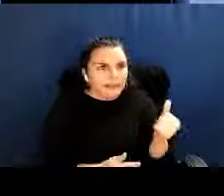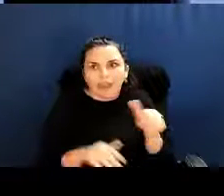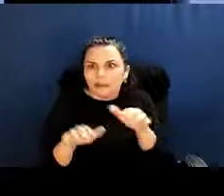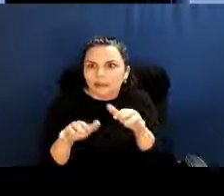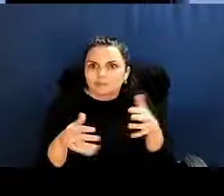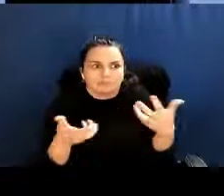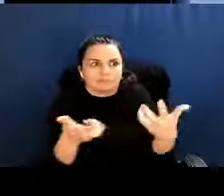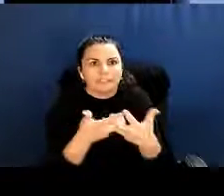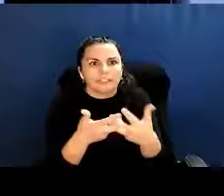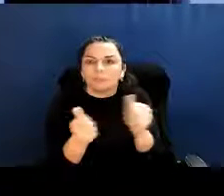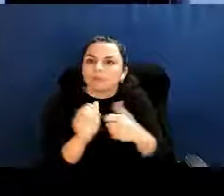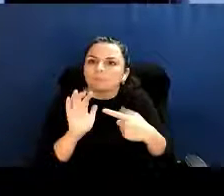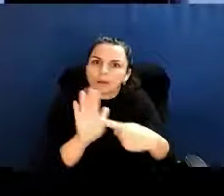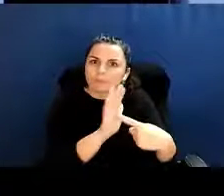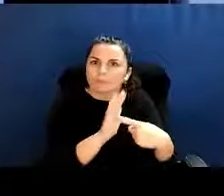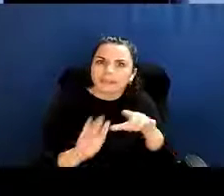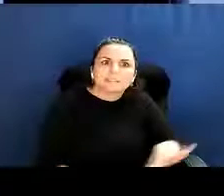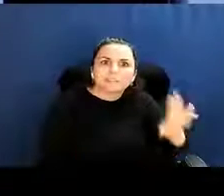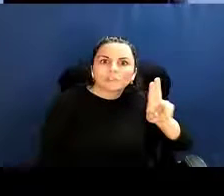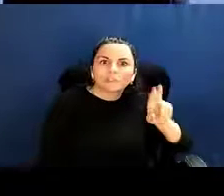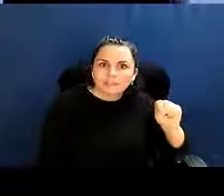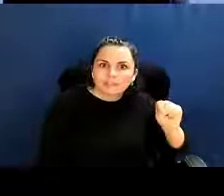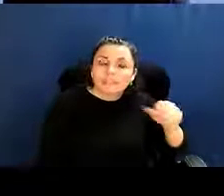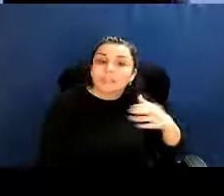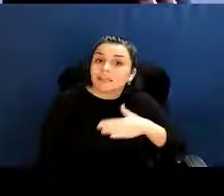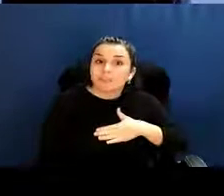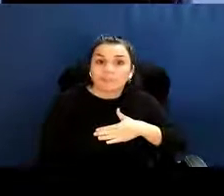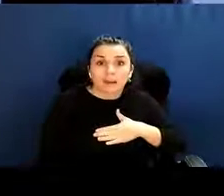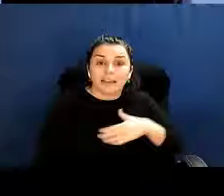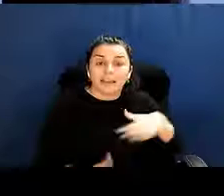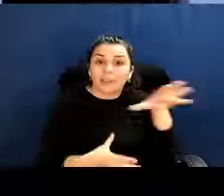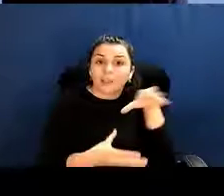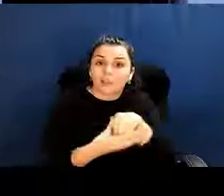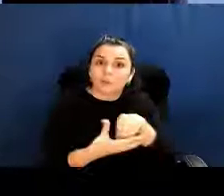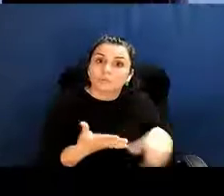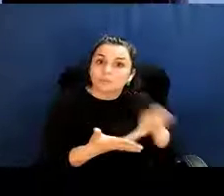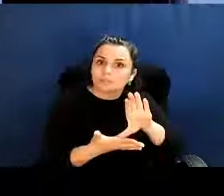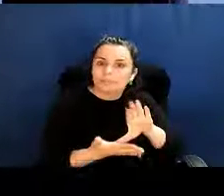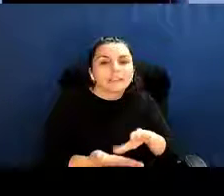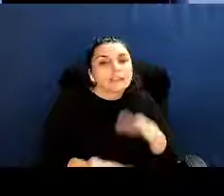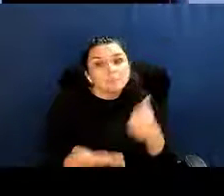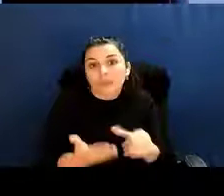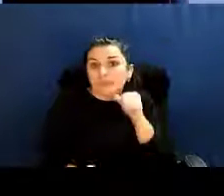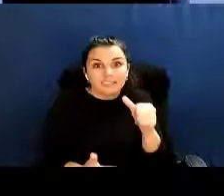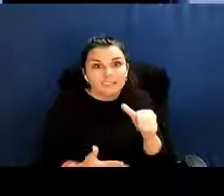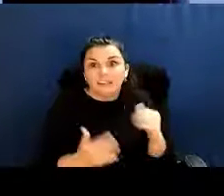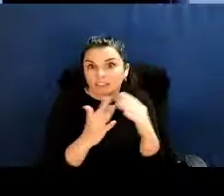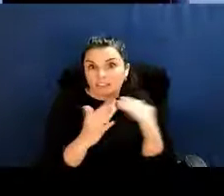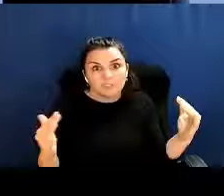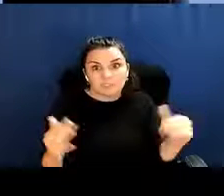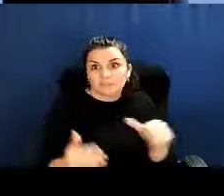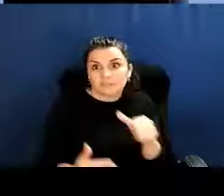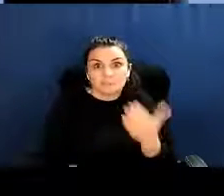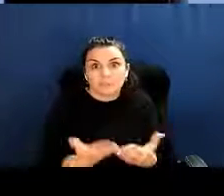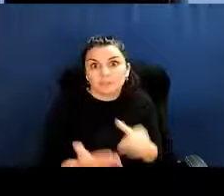your inclusion criteria may not be adequately inclusive, and you may be selecting your target population